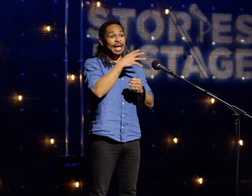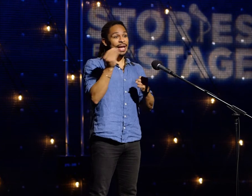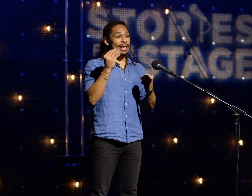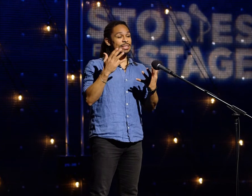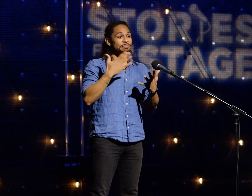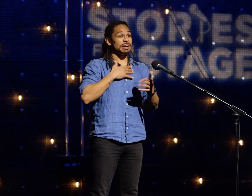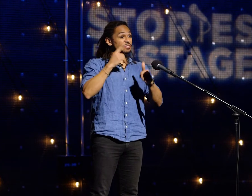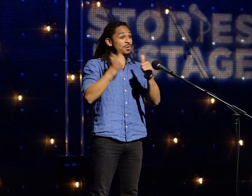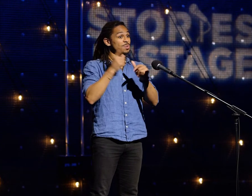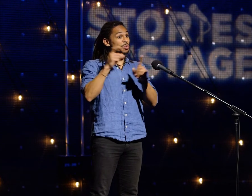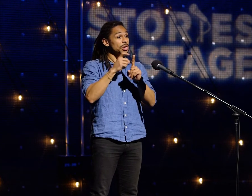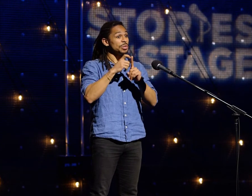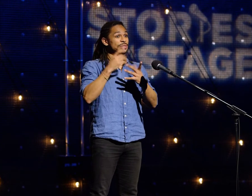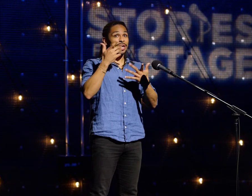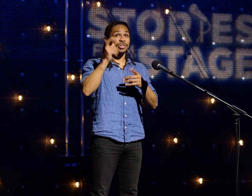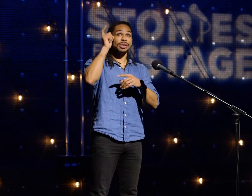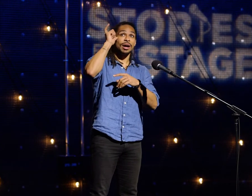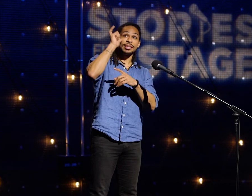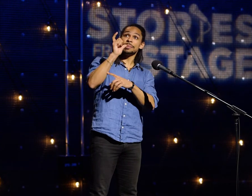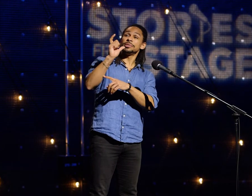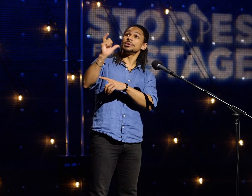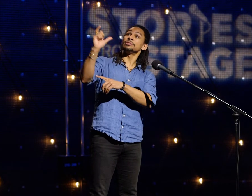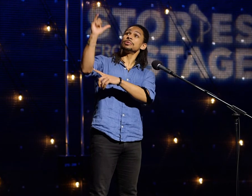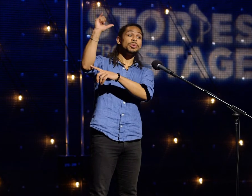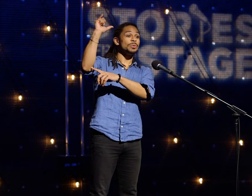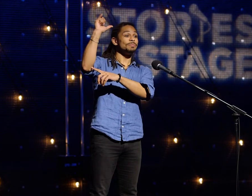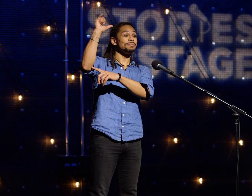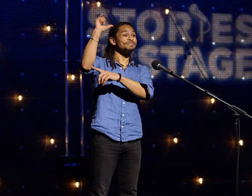and my first word was actually the concept for moon.